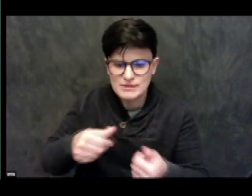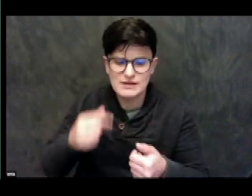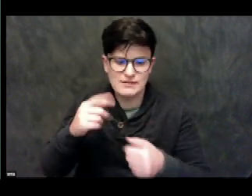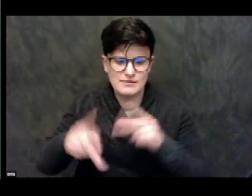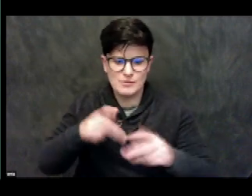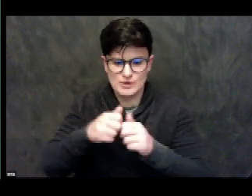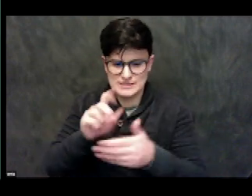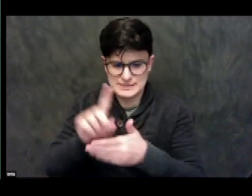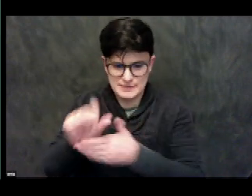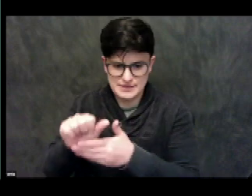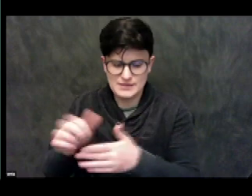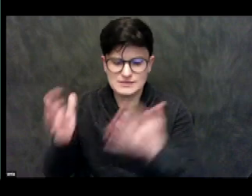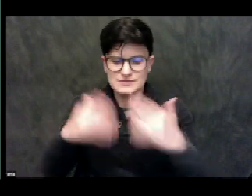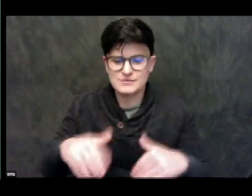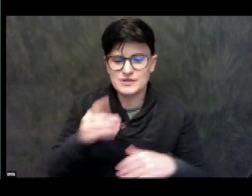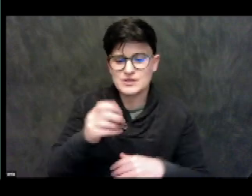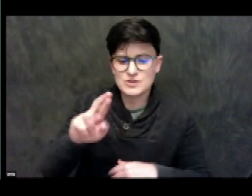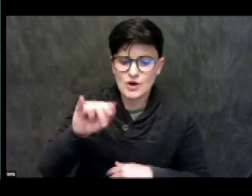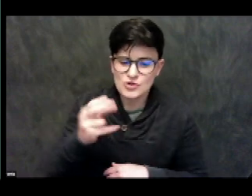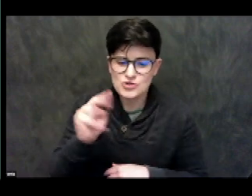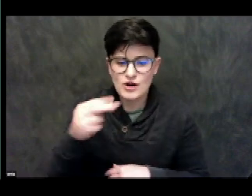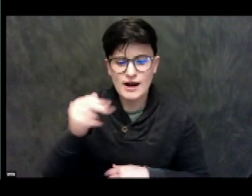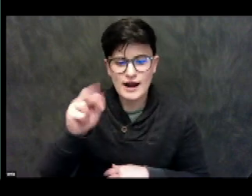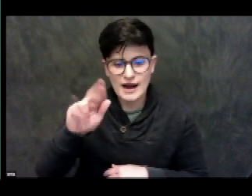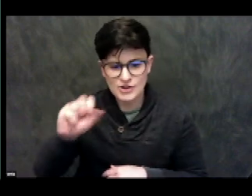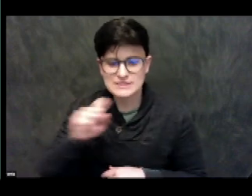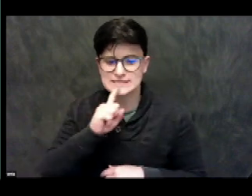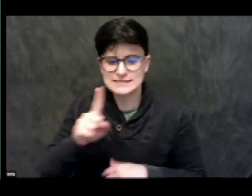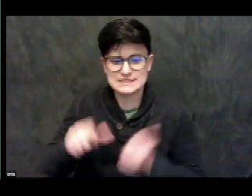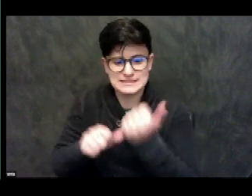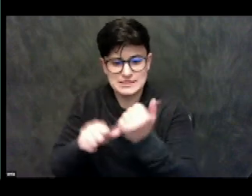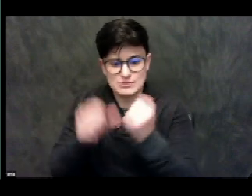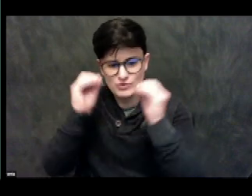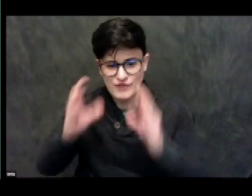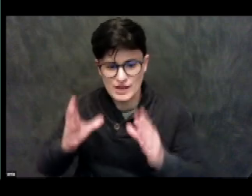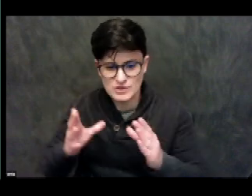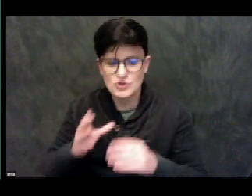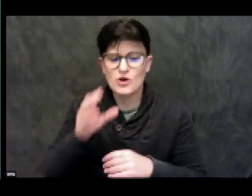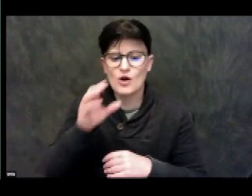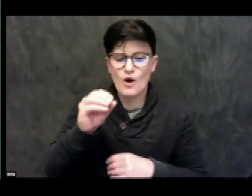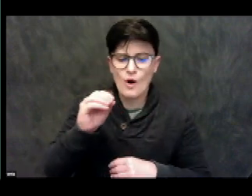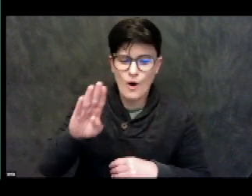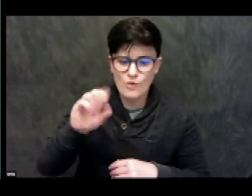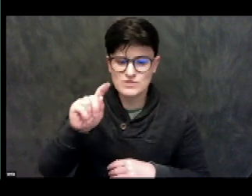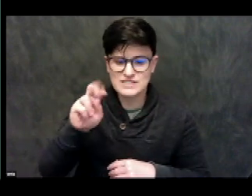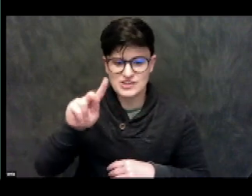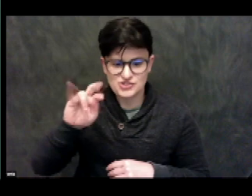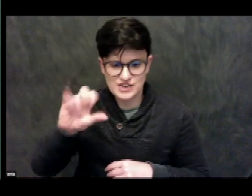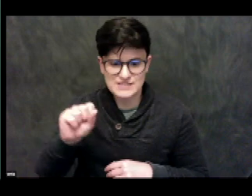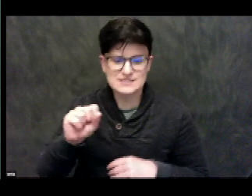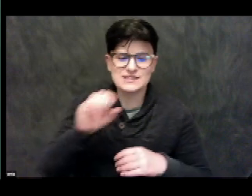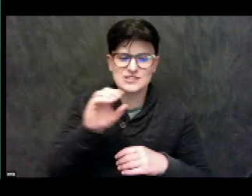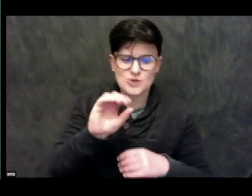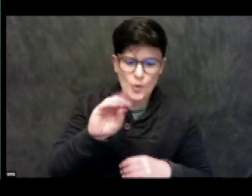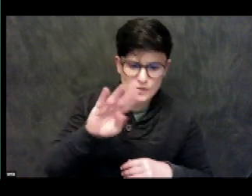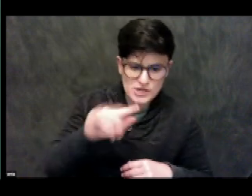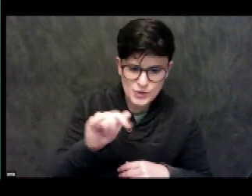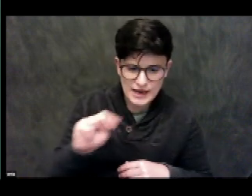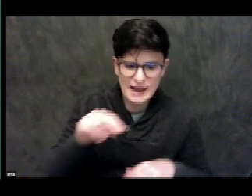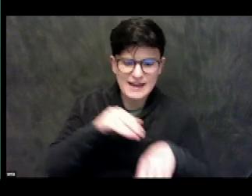and Reproductive Sciences at Mcgee Women's Research Institute and the University of Pittsburgh. Dr. Harris is the Director of the Mcgee Women's Hospital